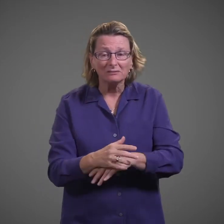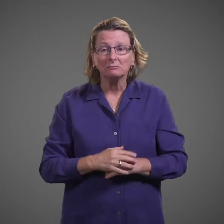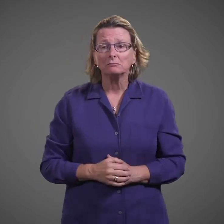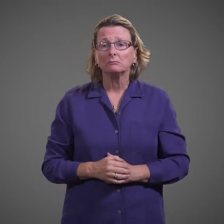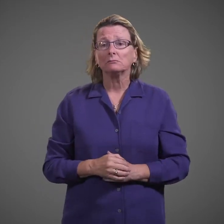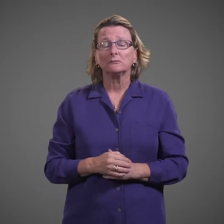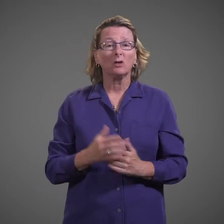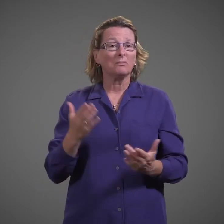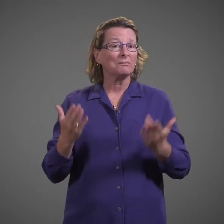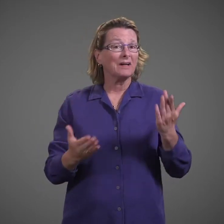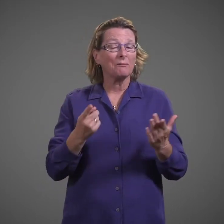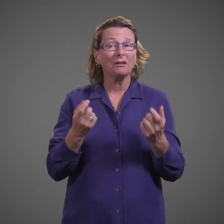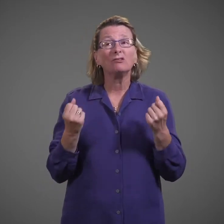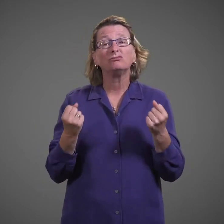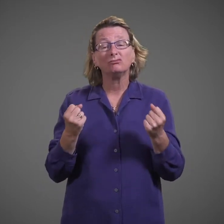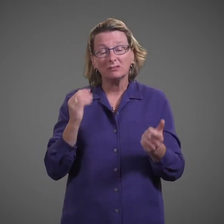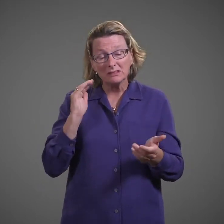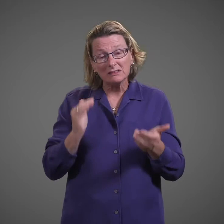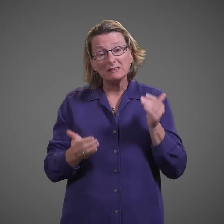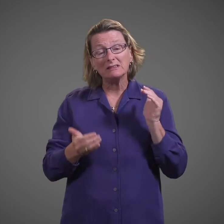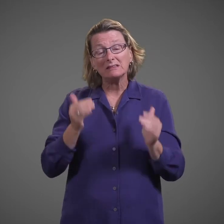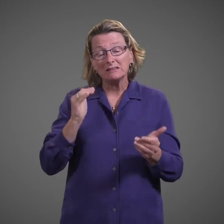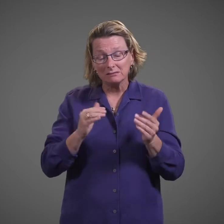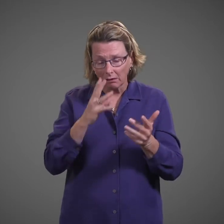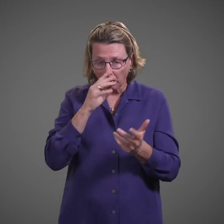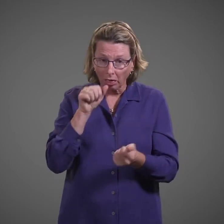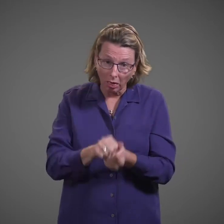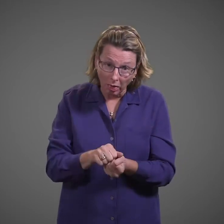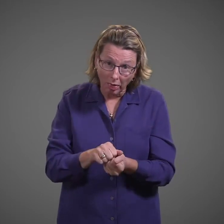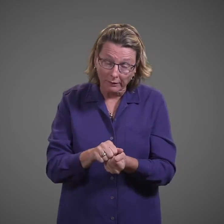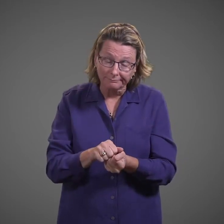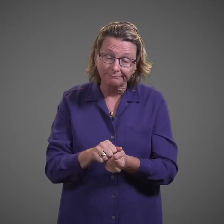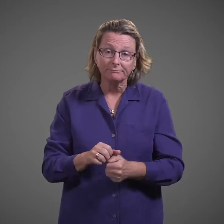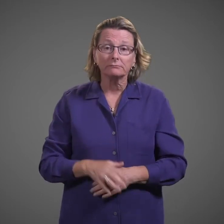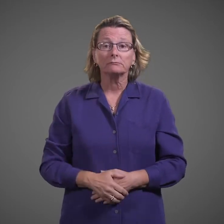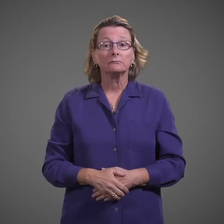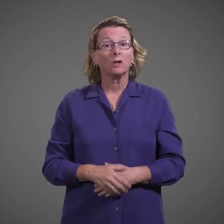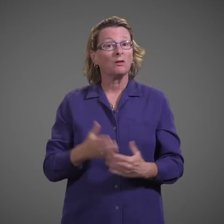it may cause vehicles to swerve. Sometimes drivers fall asleep at the wheel.